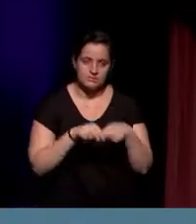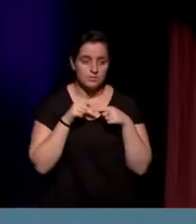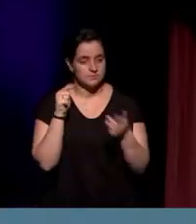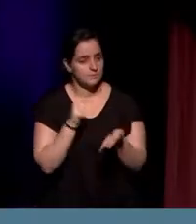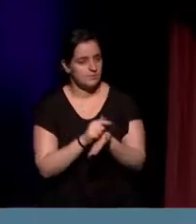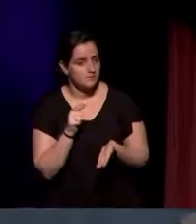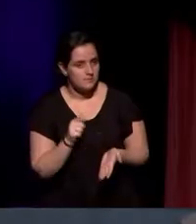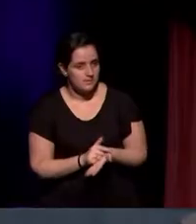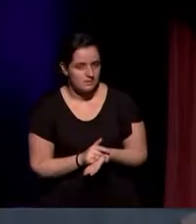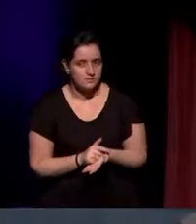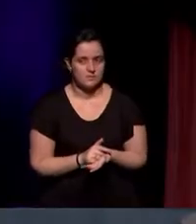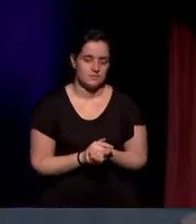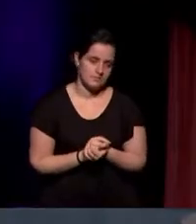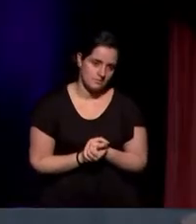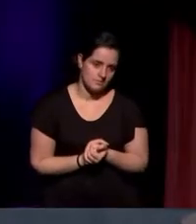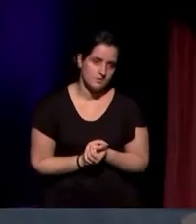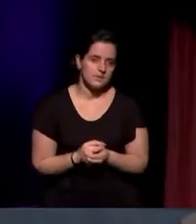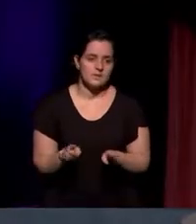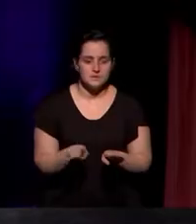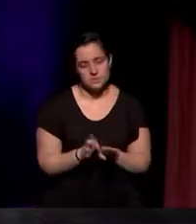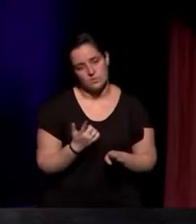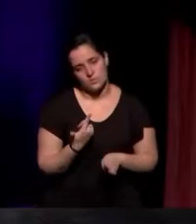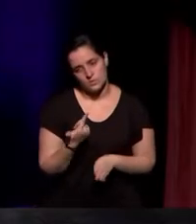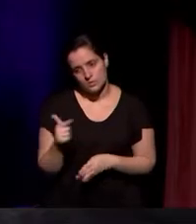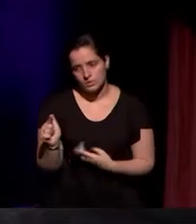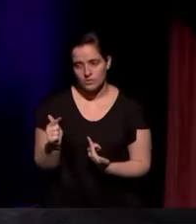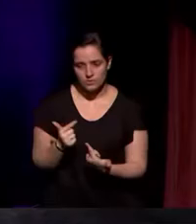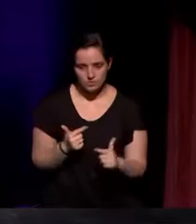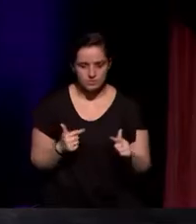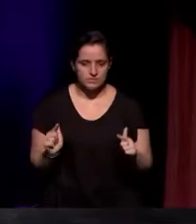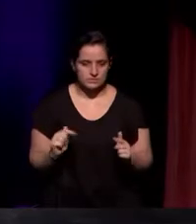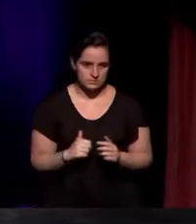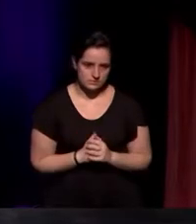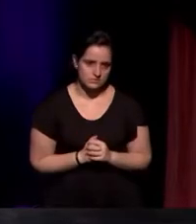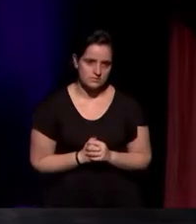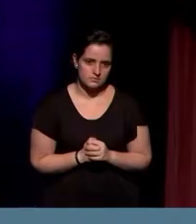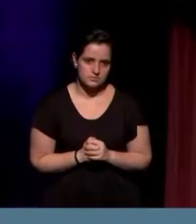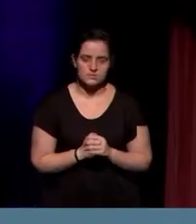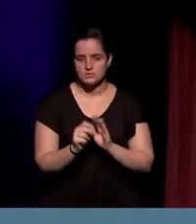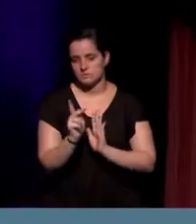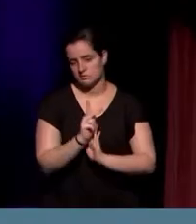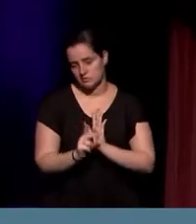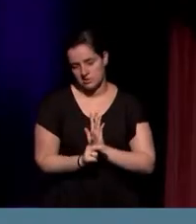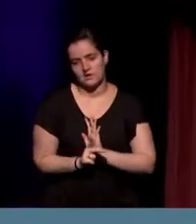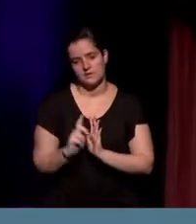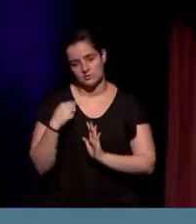and many other projects that we have in our country.